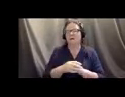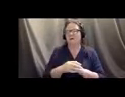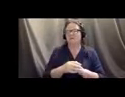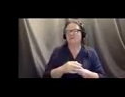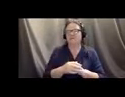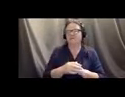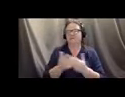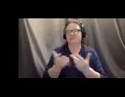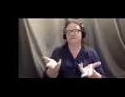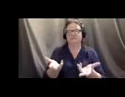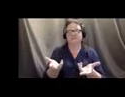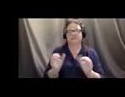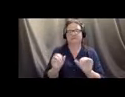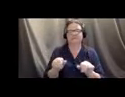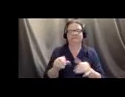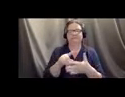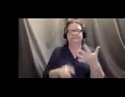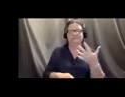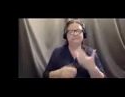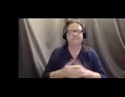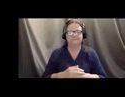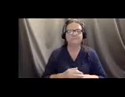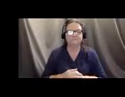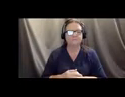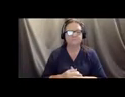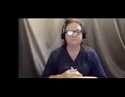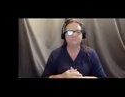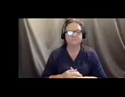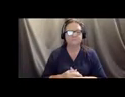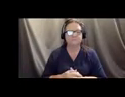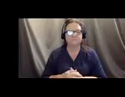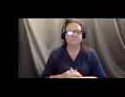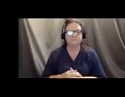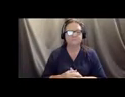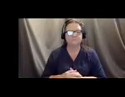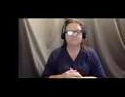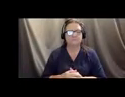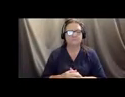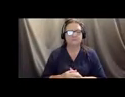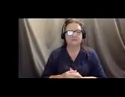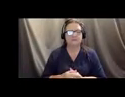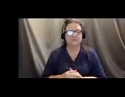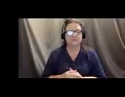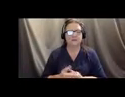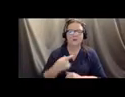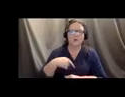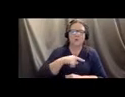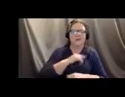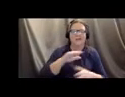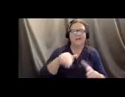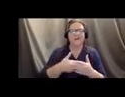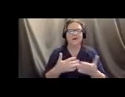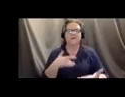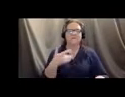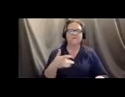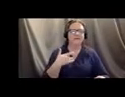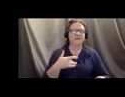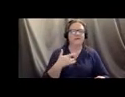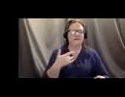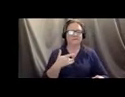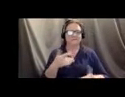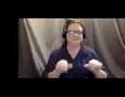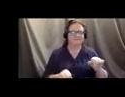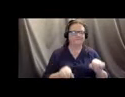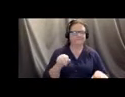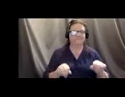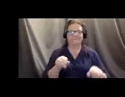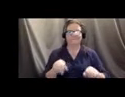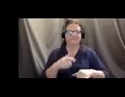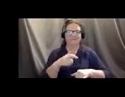I mean, I think we all are feeling we are in so much time of change.